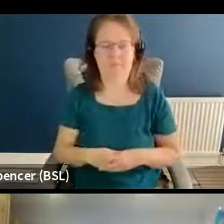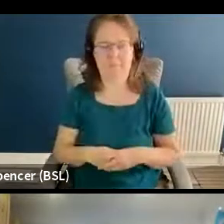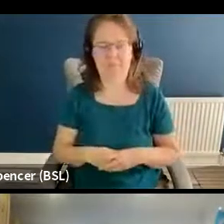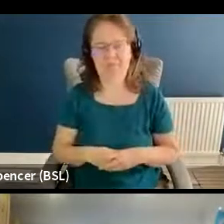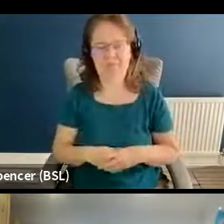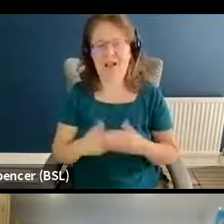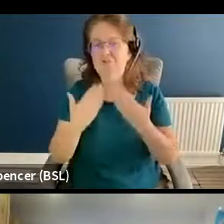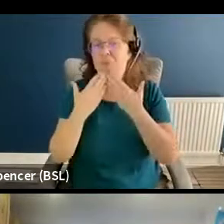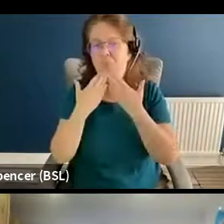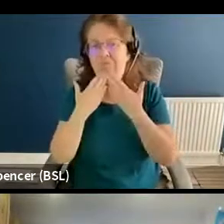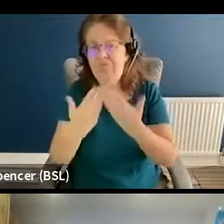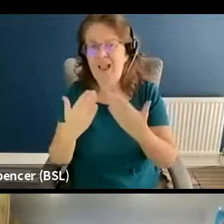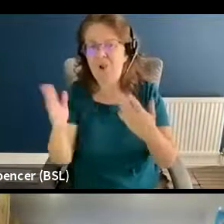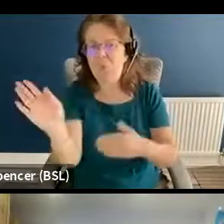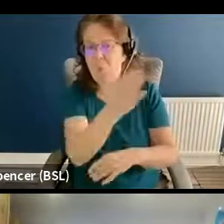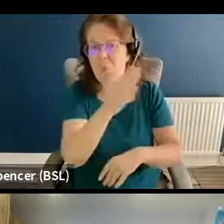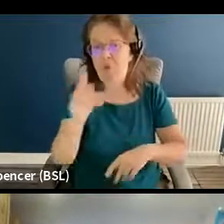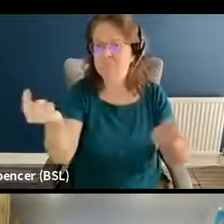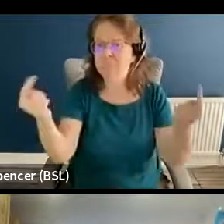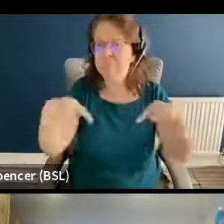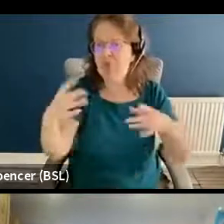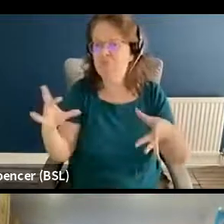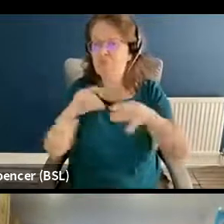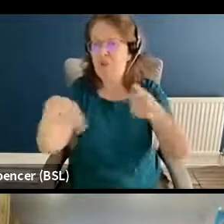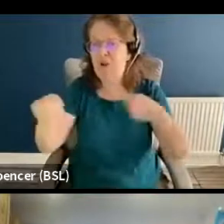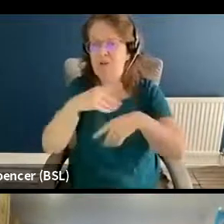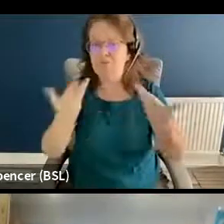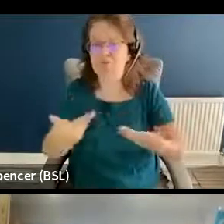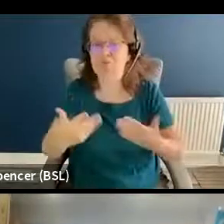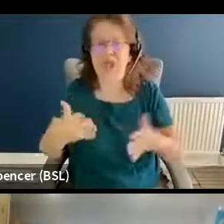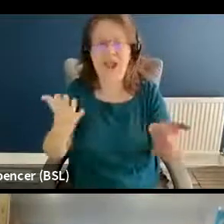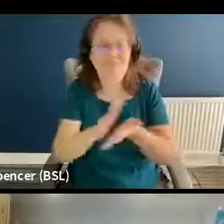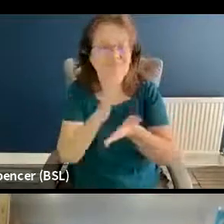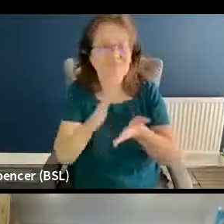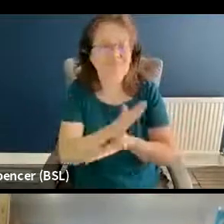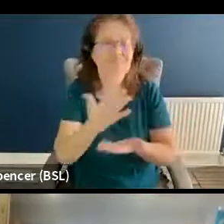Thank you to all of you for your time in joining us. It's been really enjoyable for me, completely